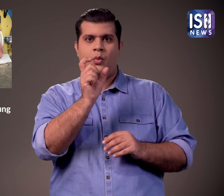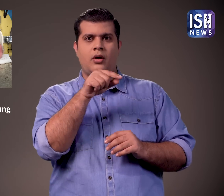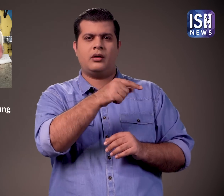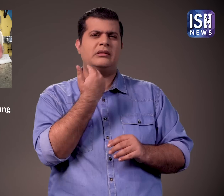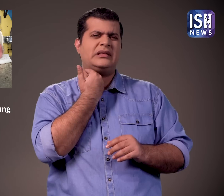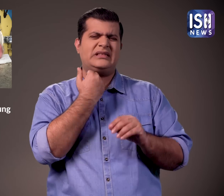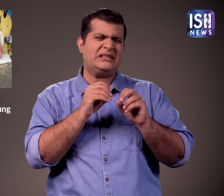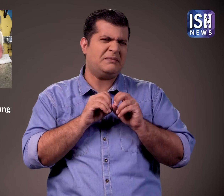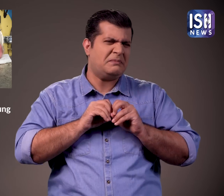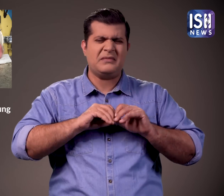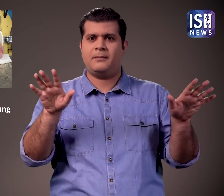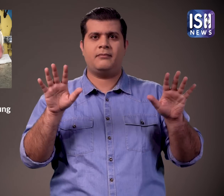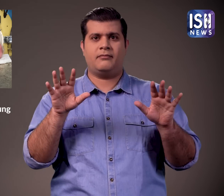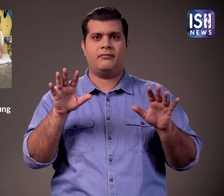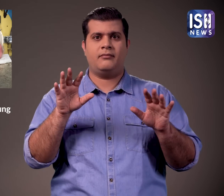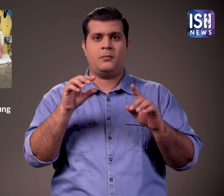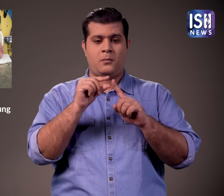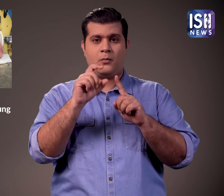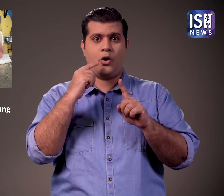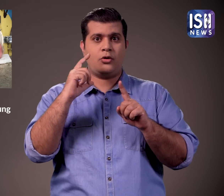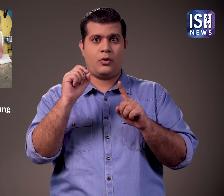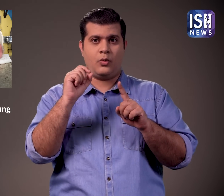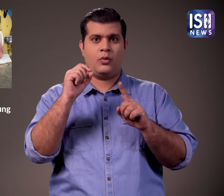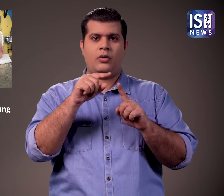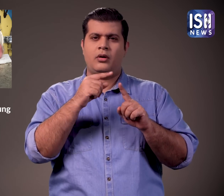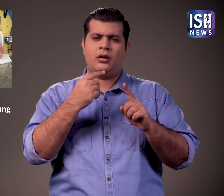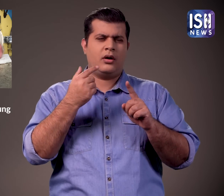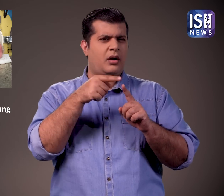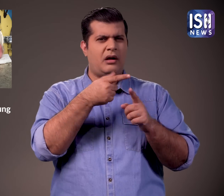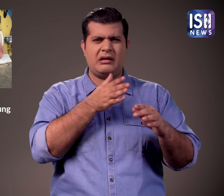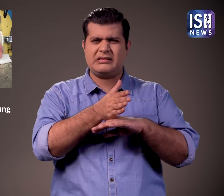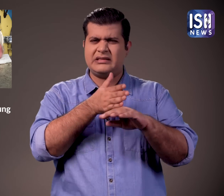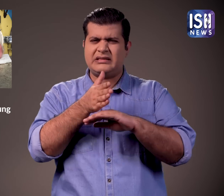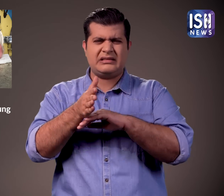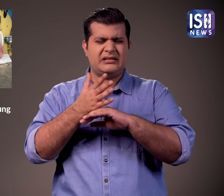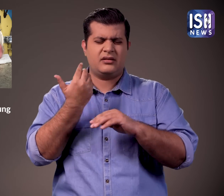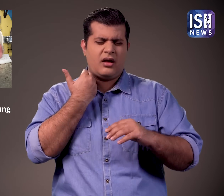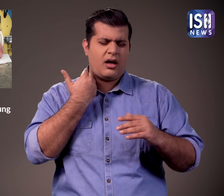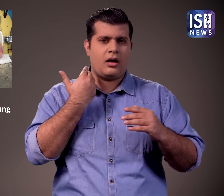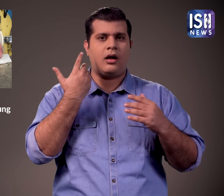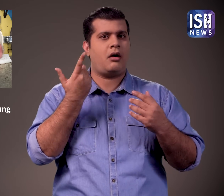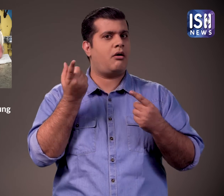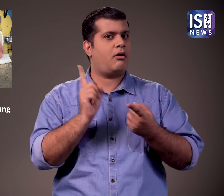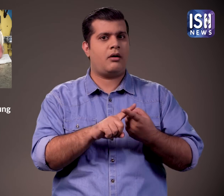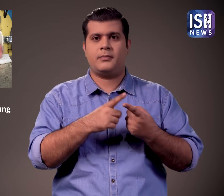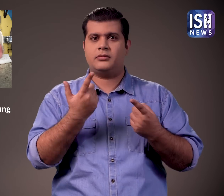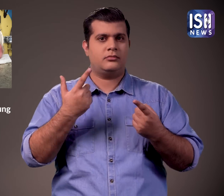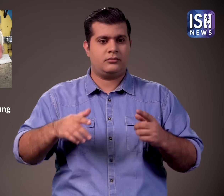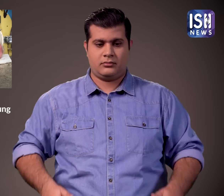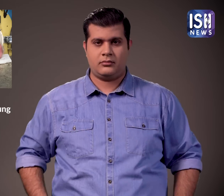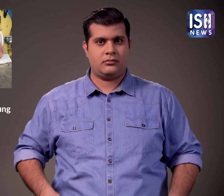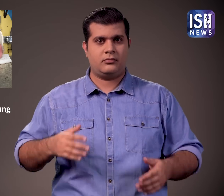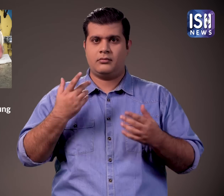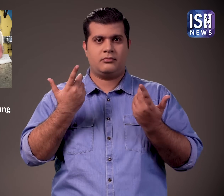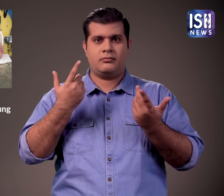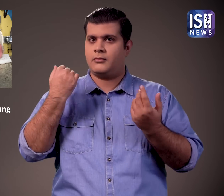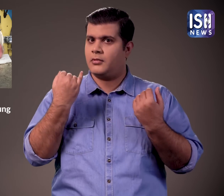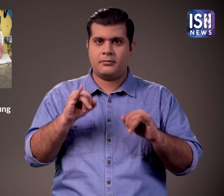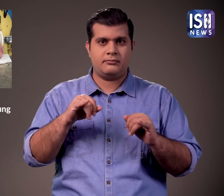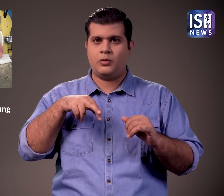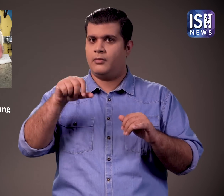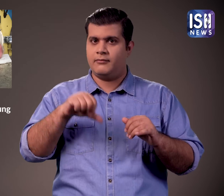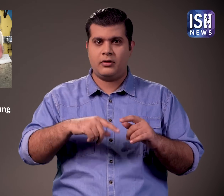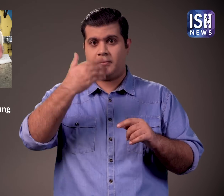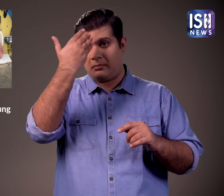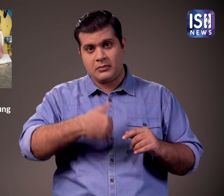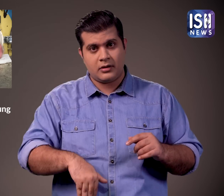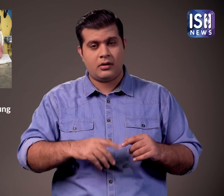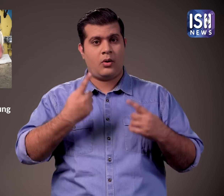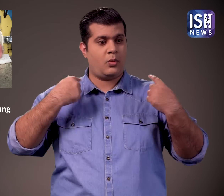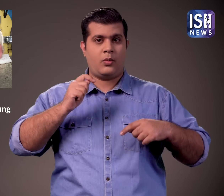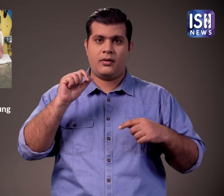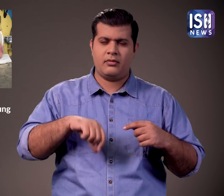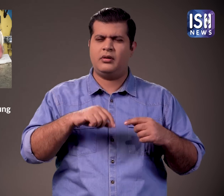Polio outbreak infected many. Its symptoms were - high fever, leg deformities, inability to walk, paralysis, etc.